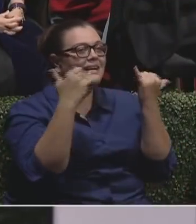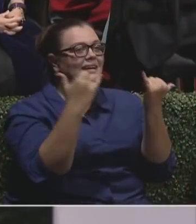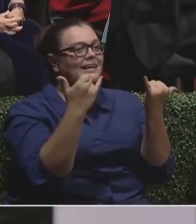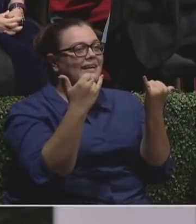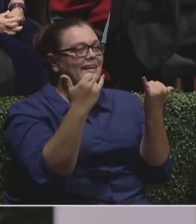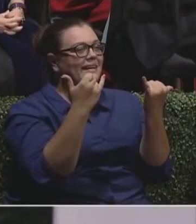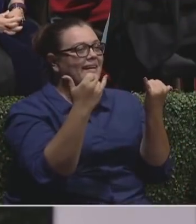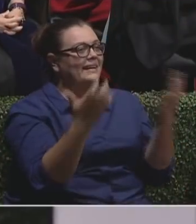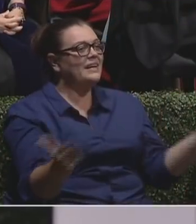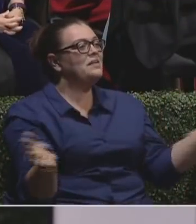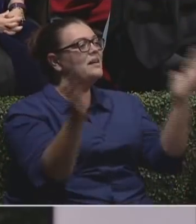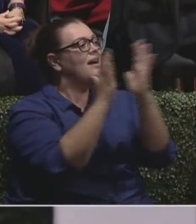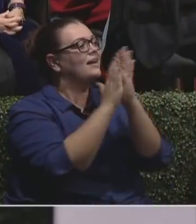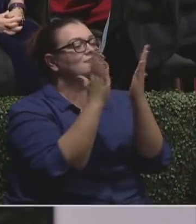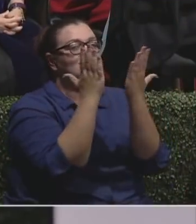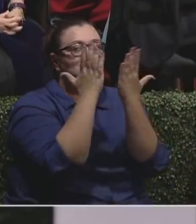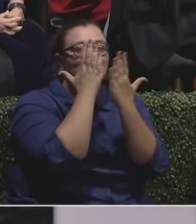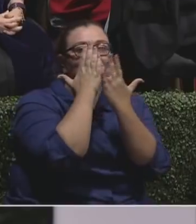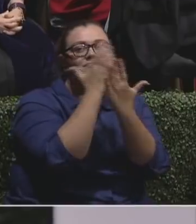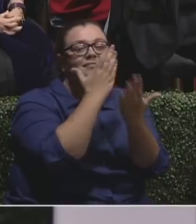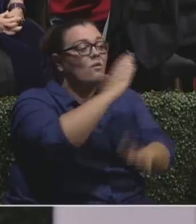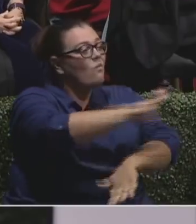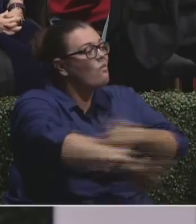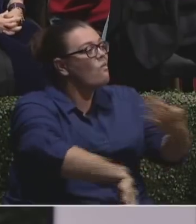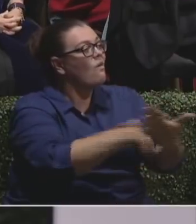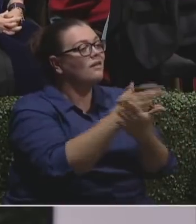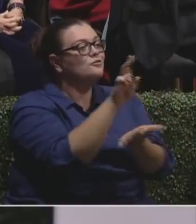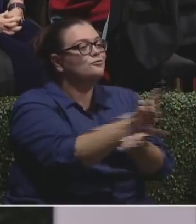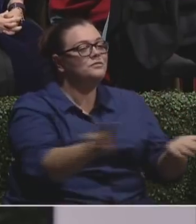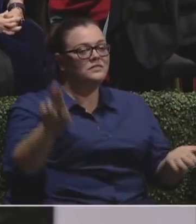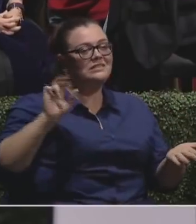YOU CAN SIT. VERY GOOD. ALL RIGHT.